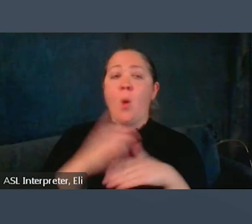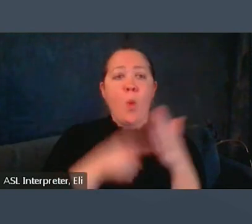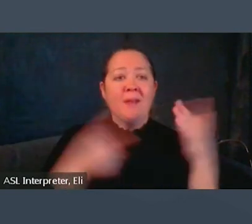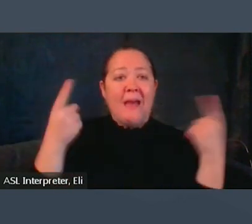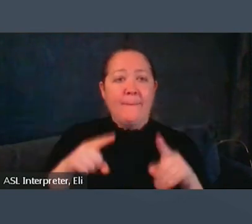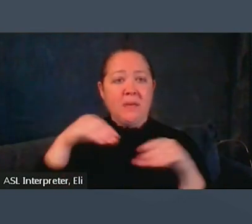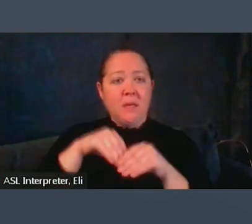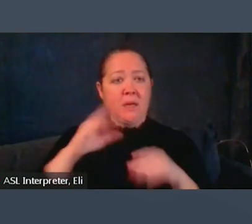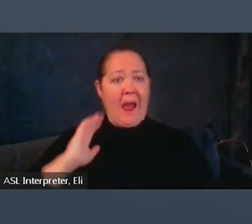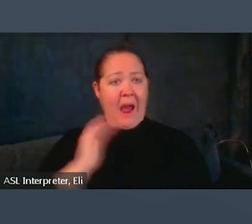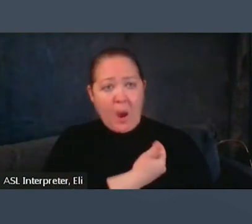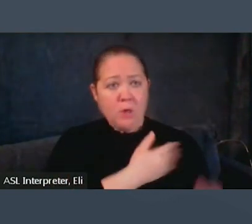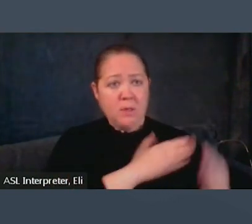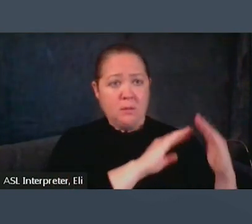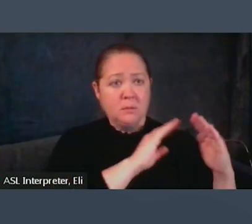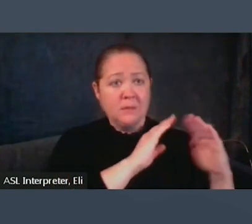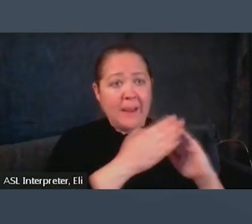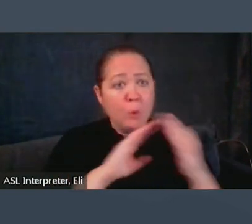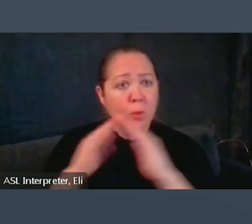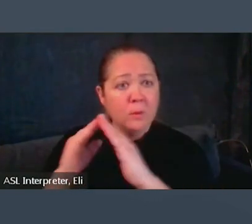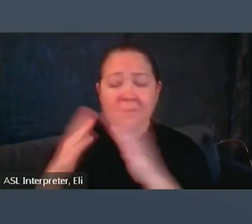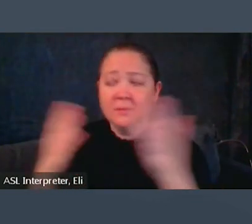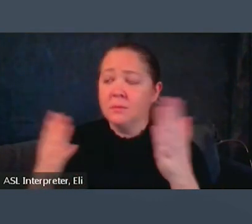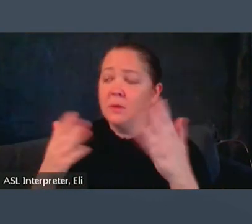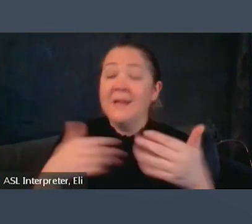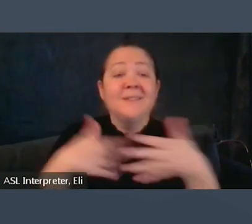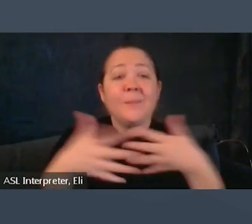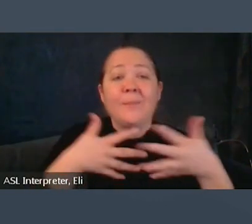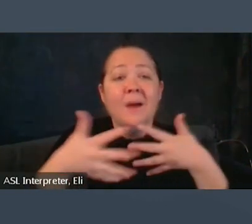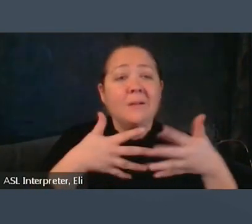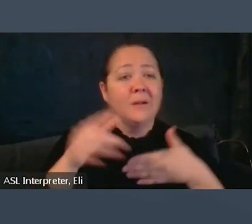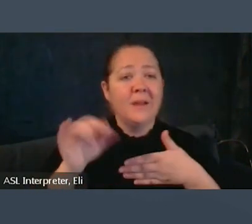and the development plans were discussed back in 2008 or 18,